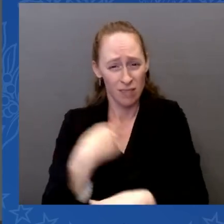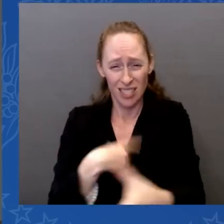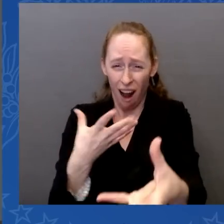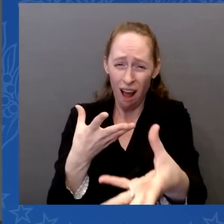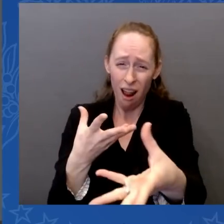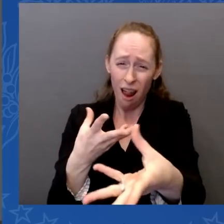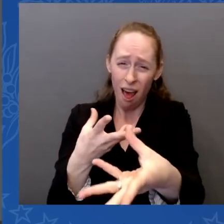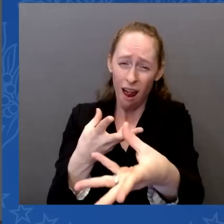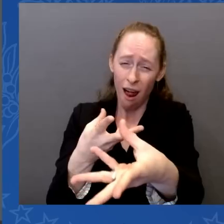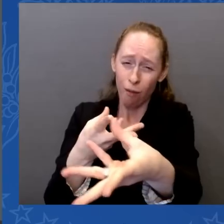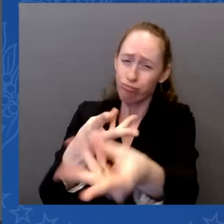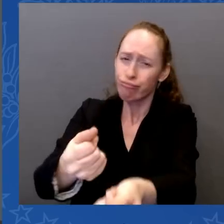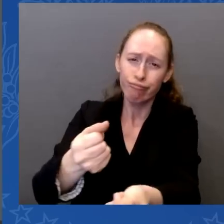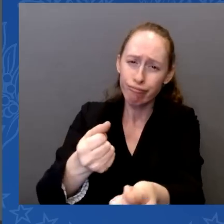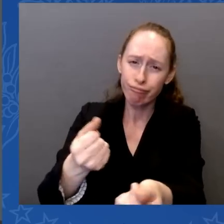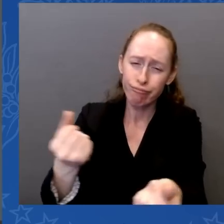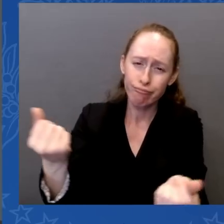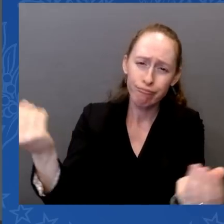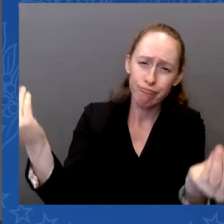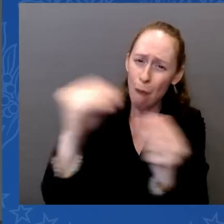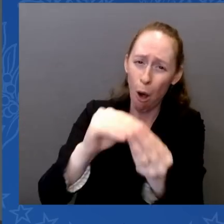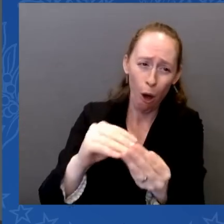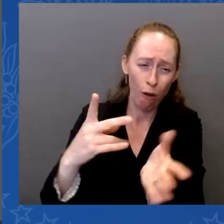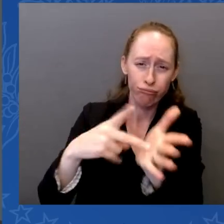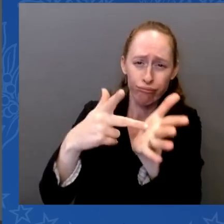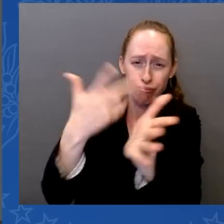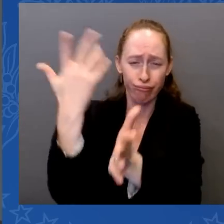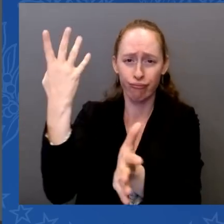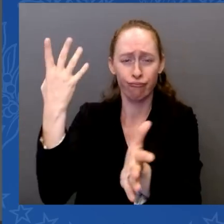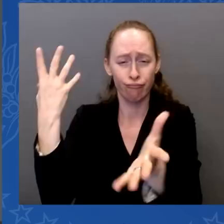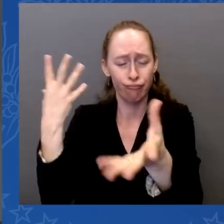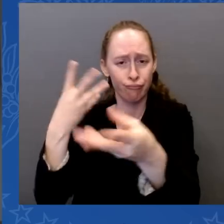But, for years -- for years, Big Pharma has stood in the way.